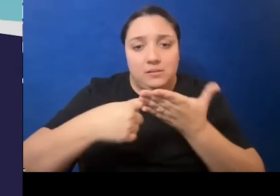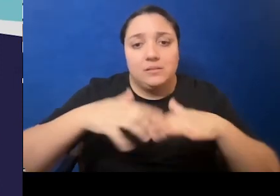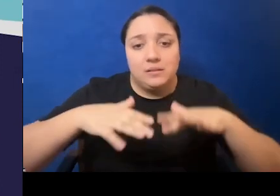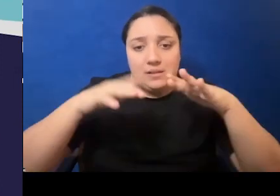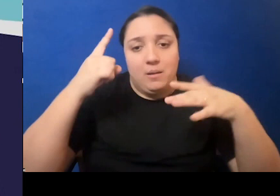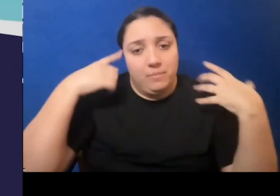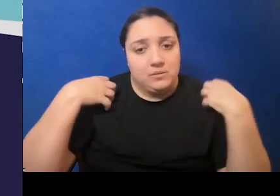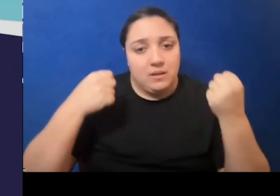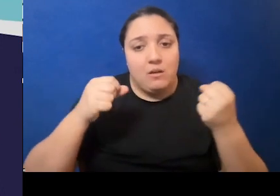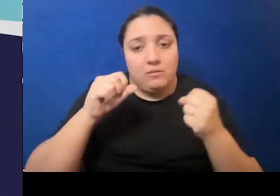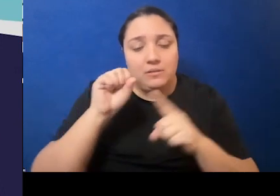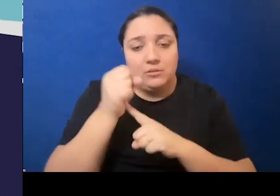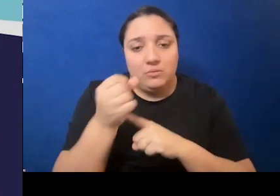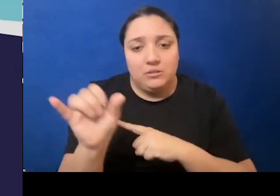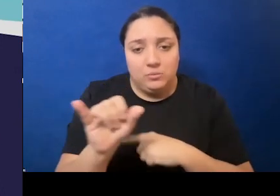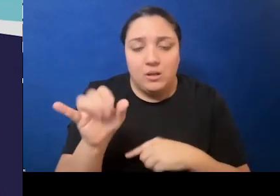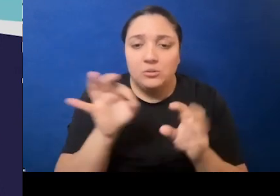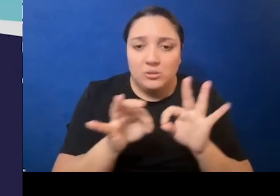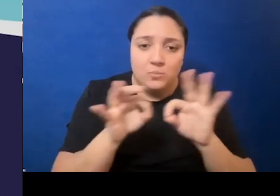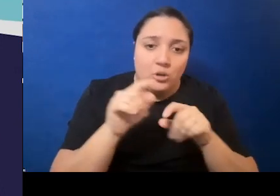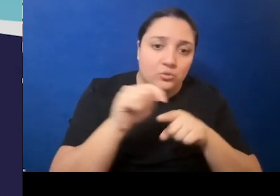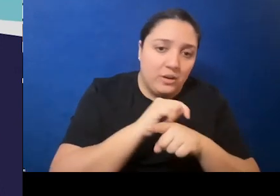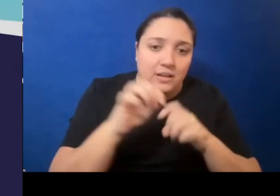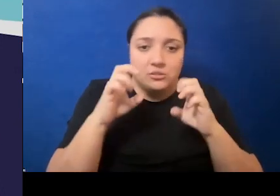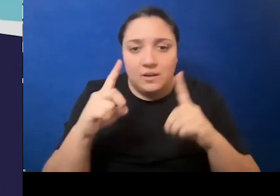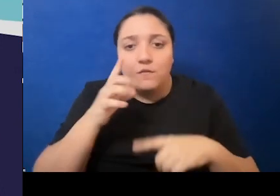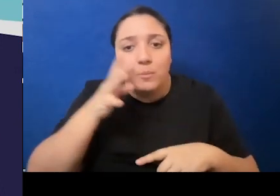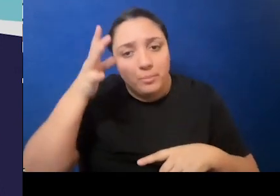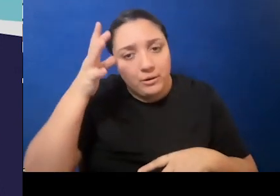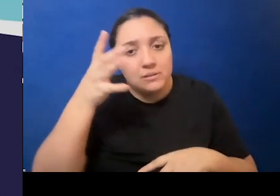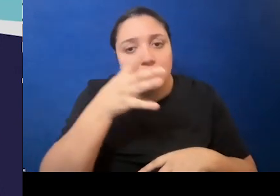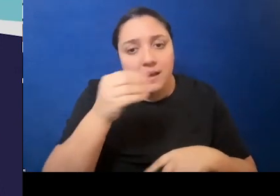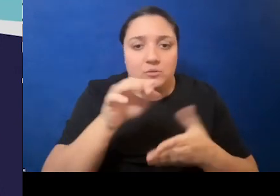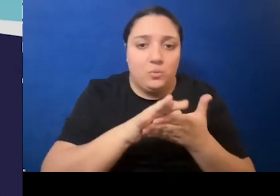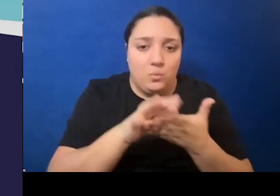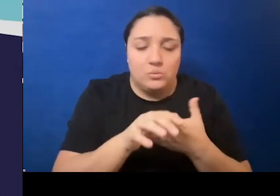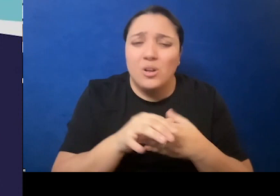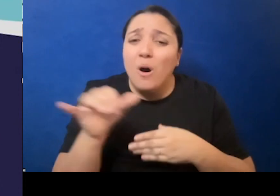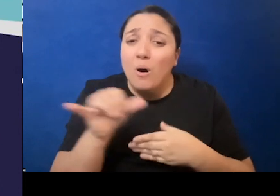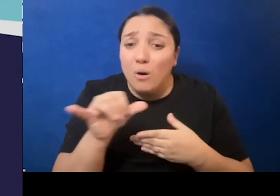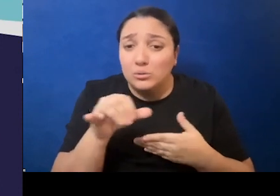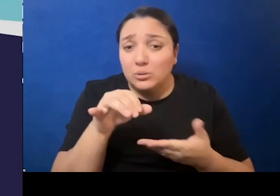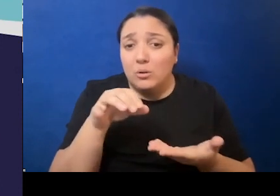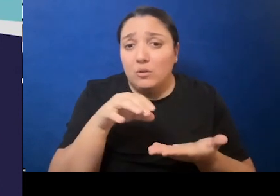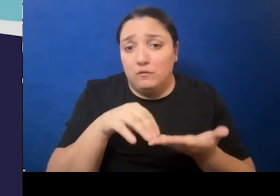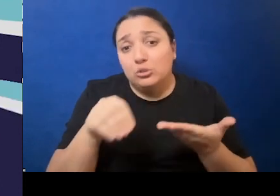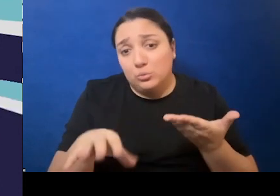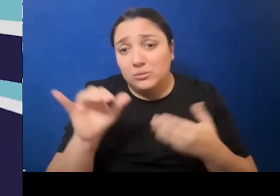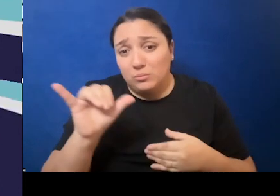SO IT IS IMPORTANT THAT THE TRAINING AND EDUCATION FOR BOTH THE PARENTS AND THE SCHOOLS AND STUDENTS AS APPROPRIATE AS WELL.